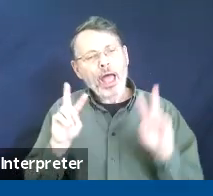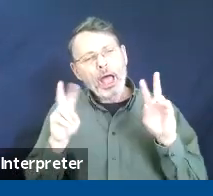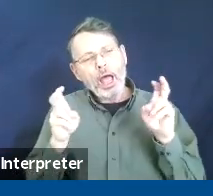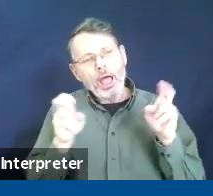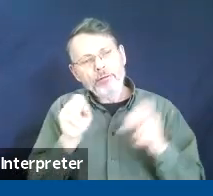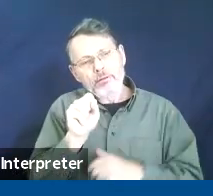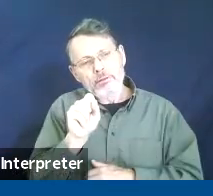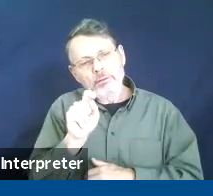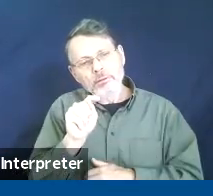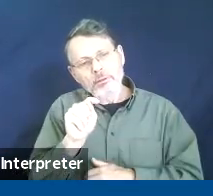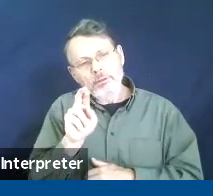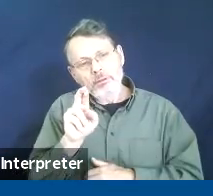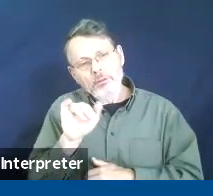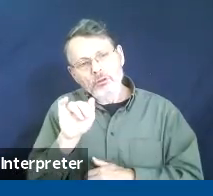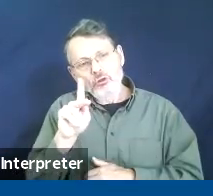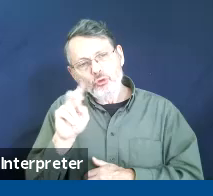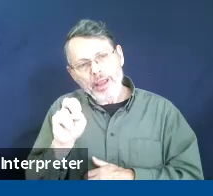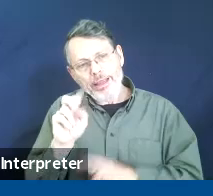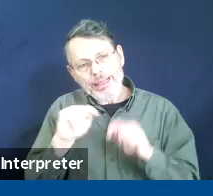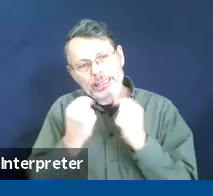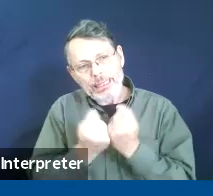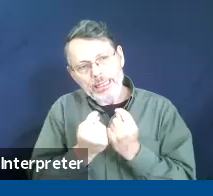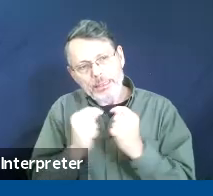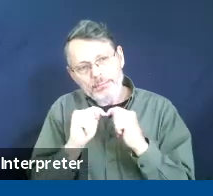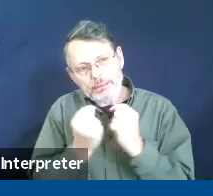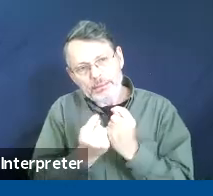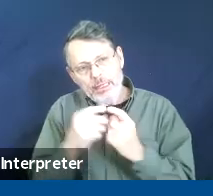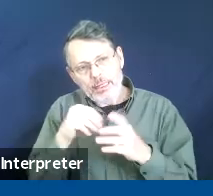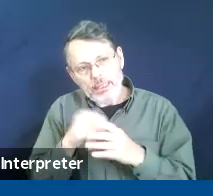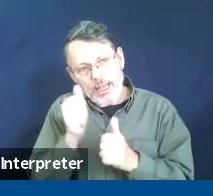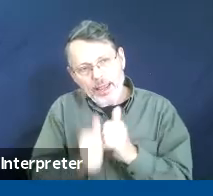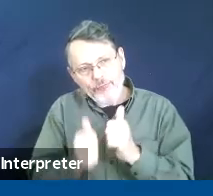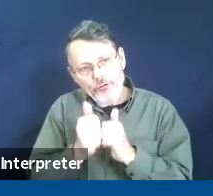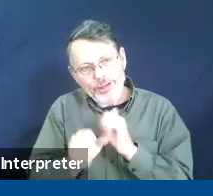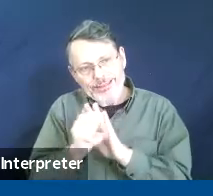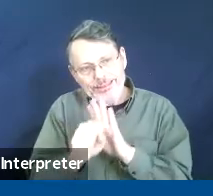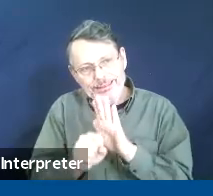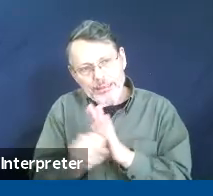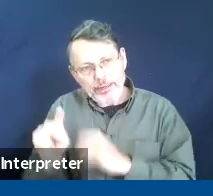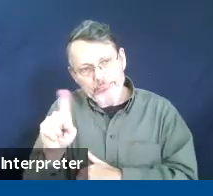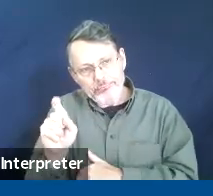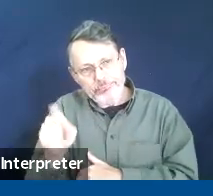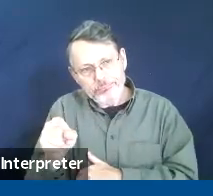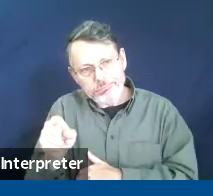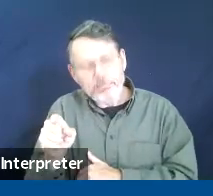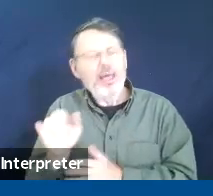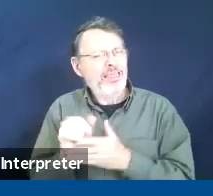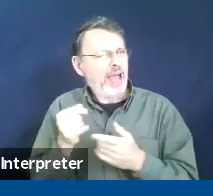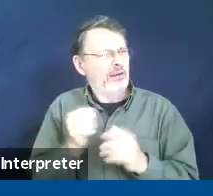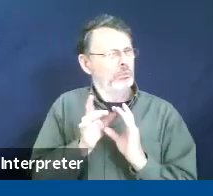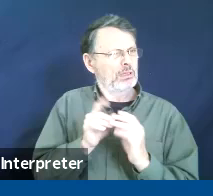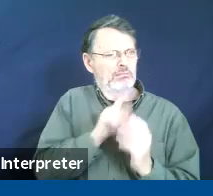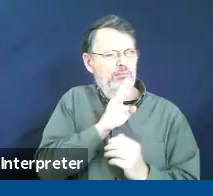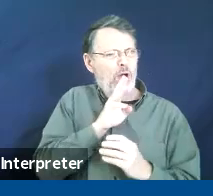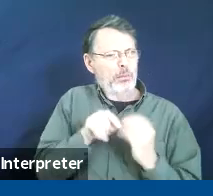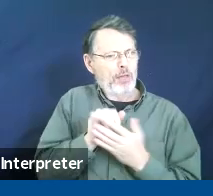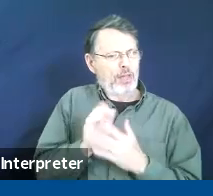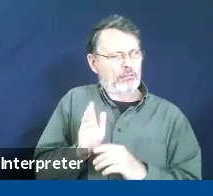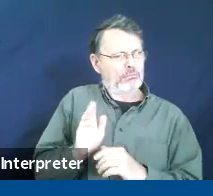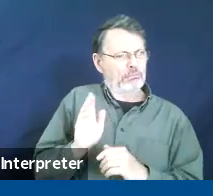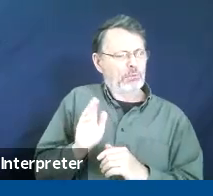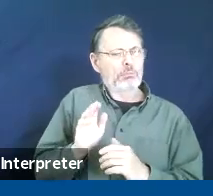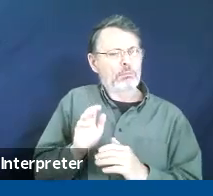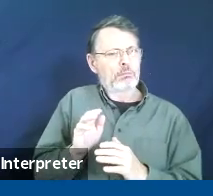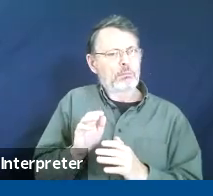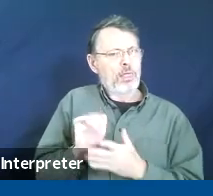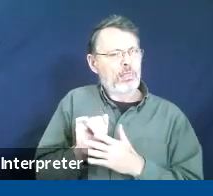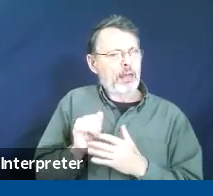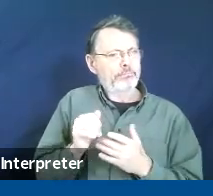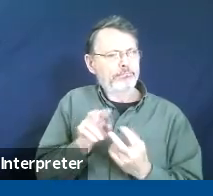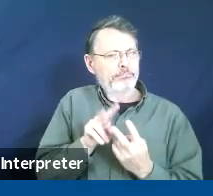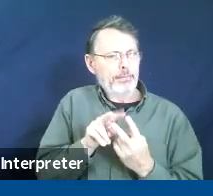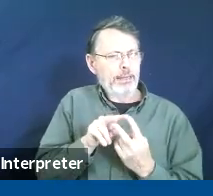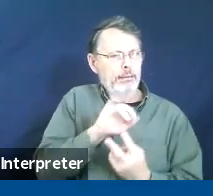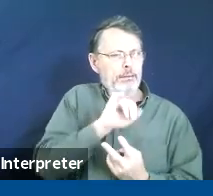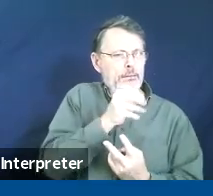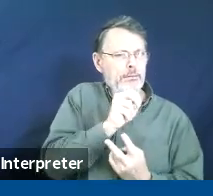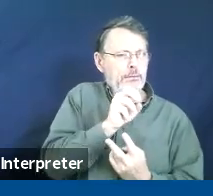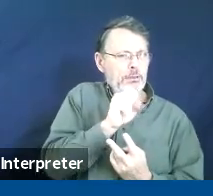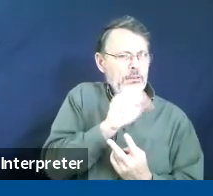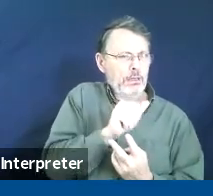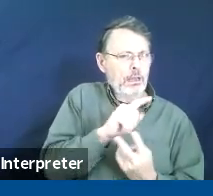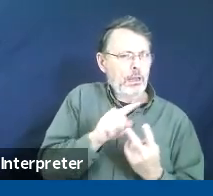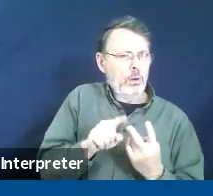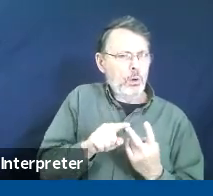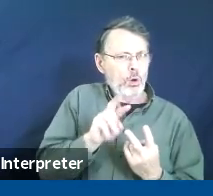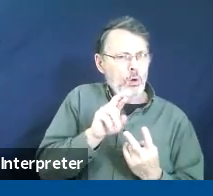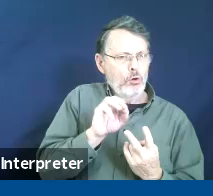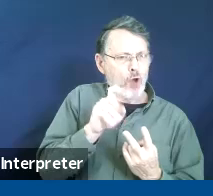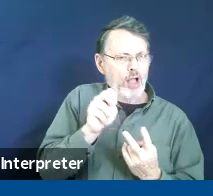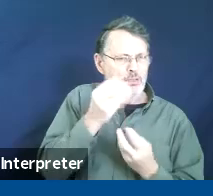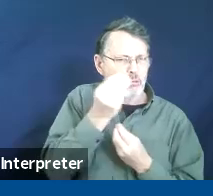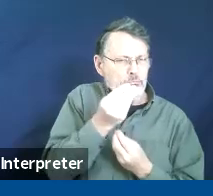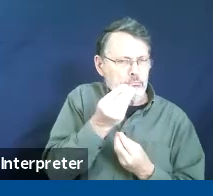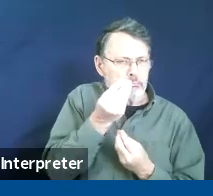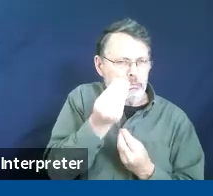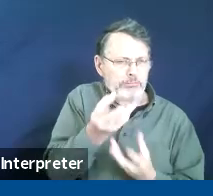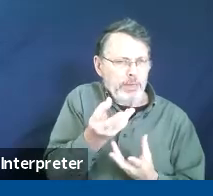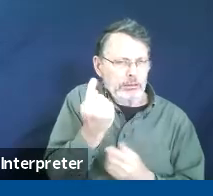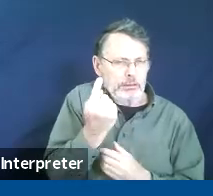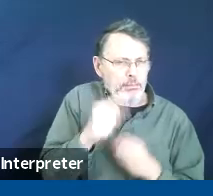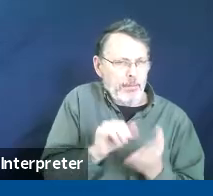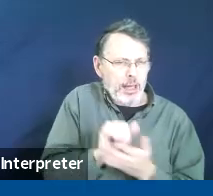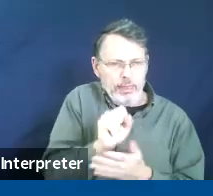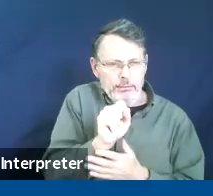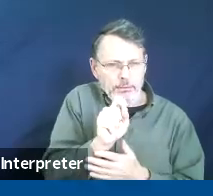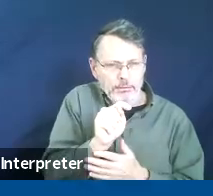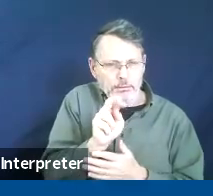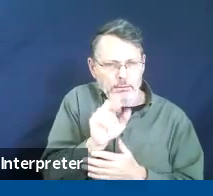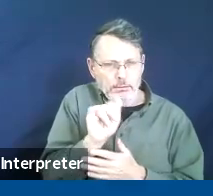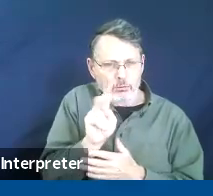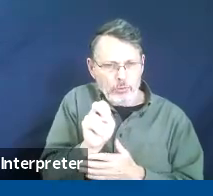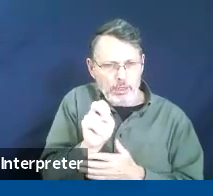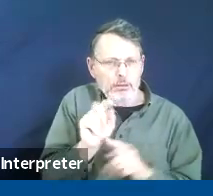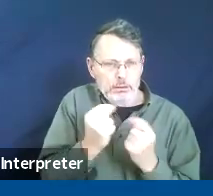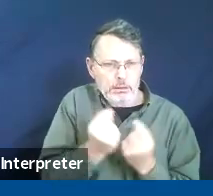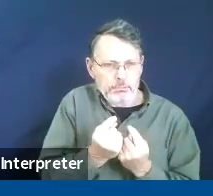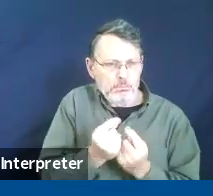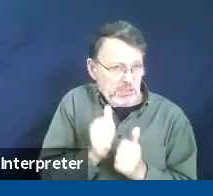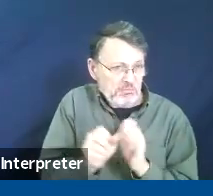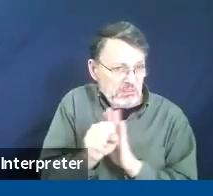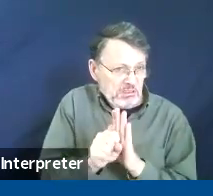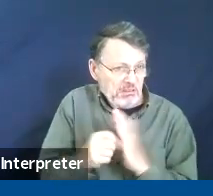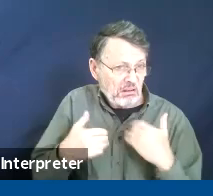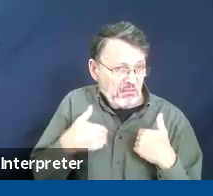state? I believe this happened early on during Jessica or Roxy's information.